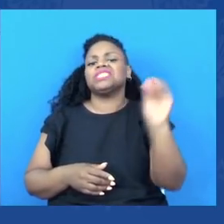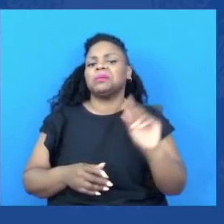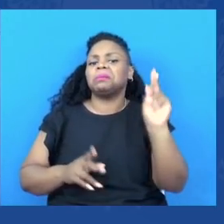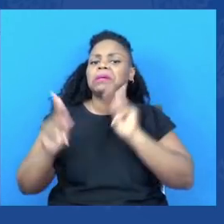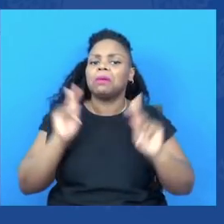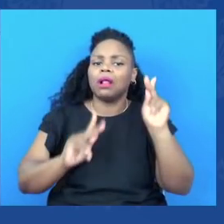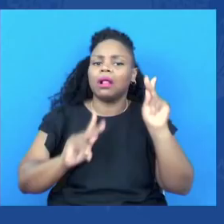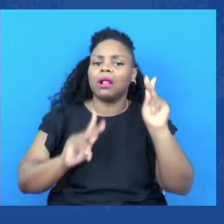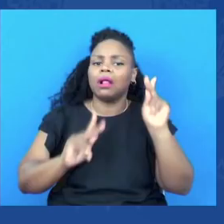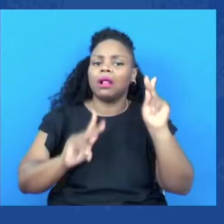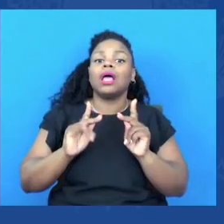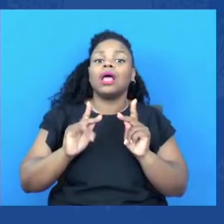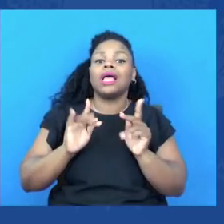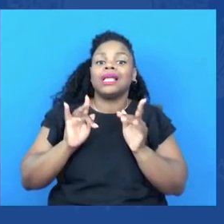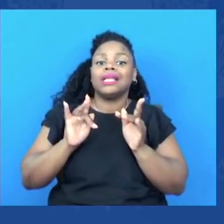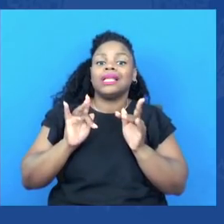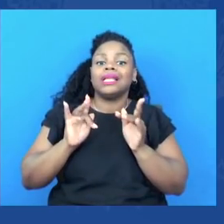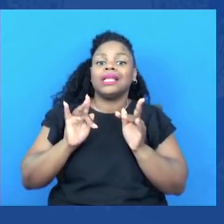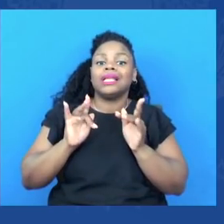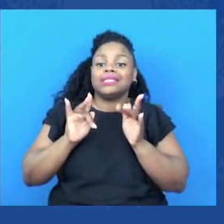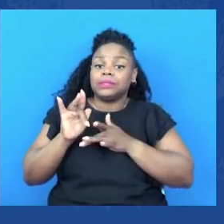We have to change this, and we can.